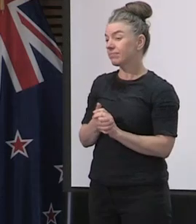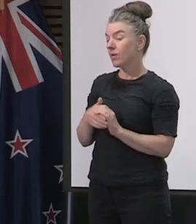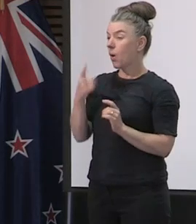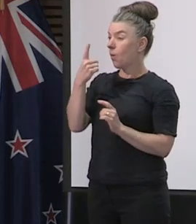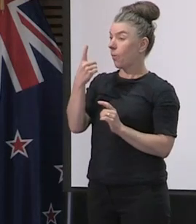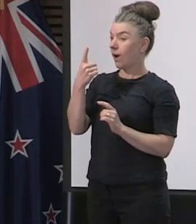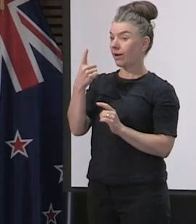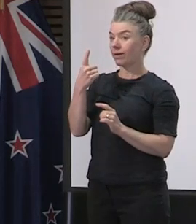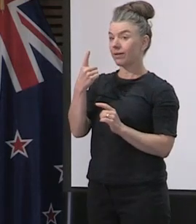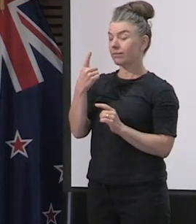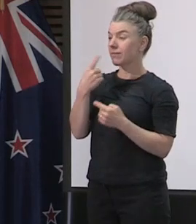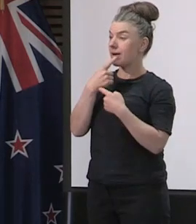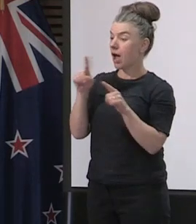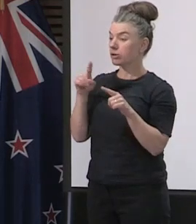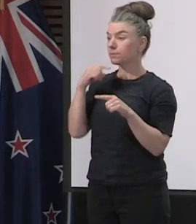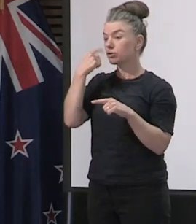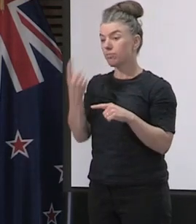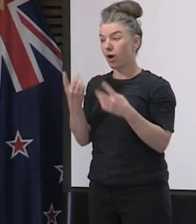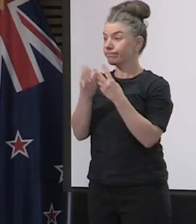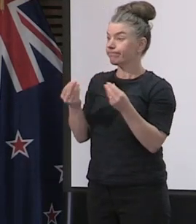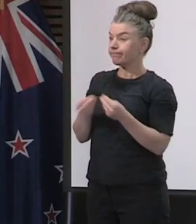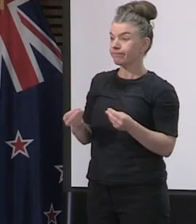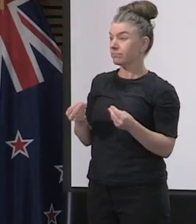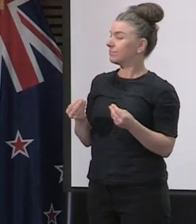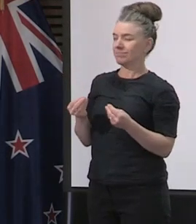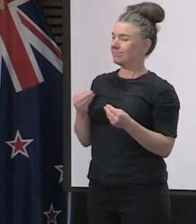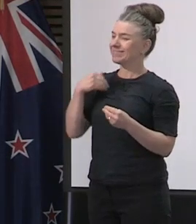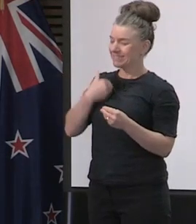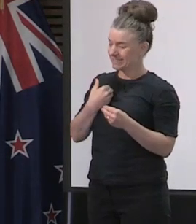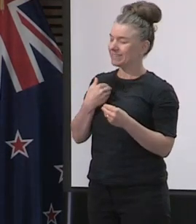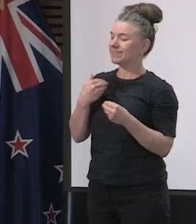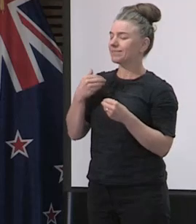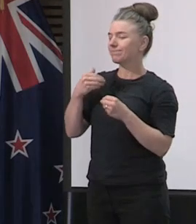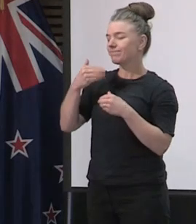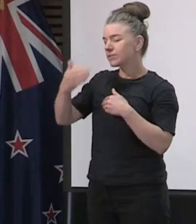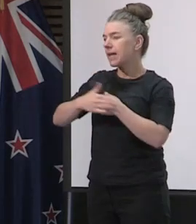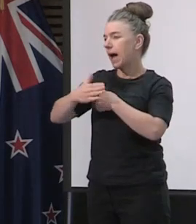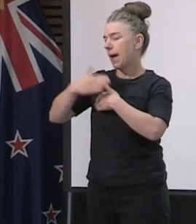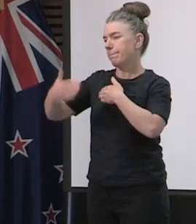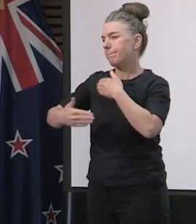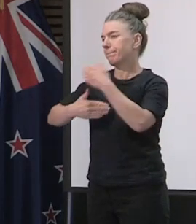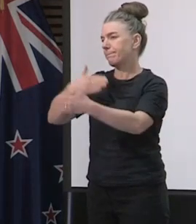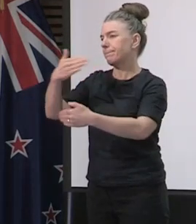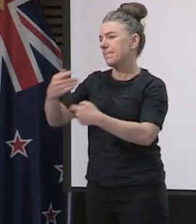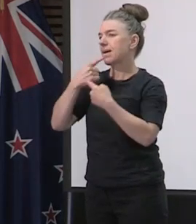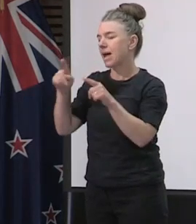Now, this is not going to be the work of just one Budget. Lit require relentless focus